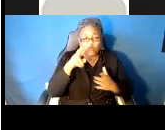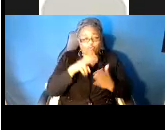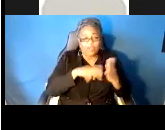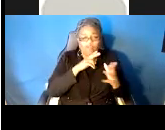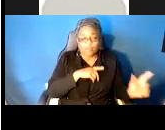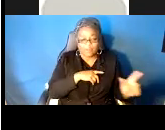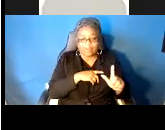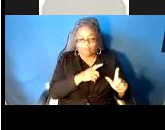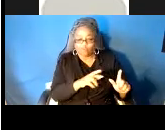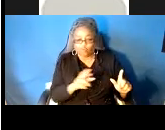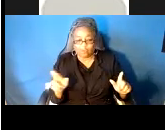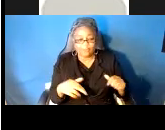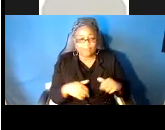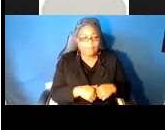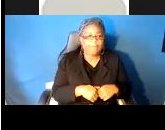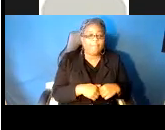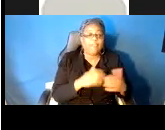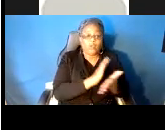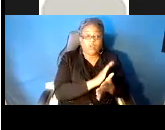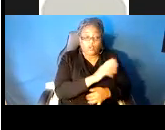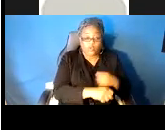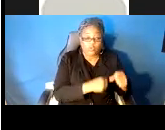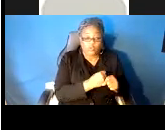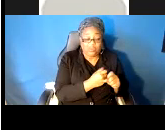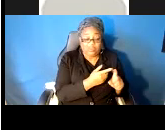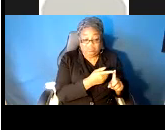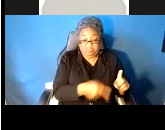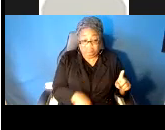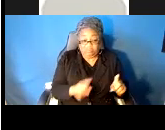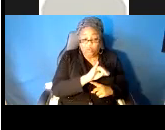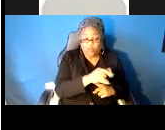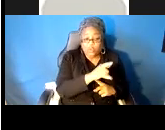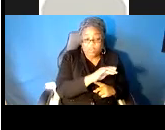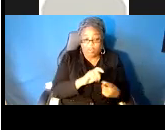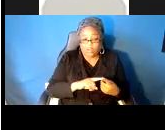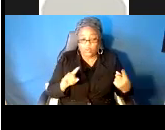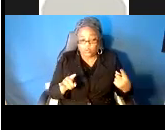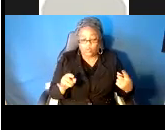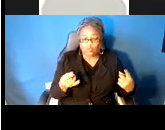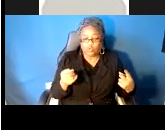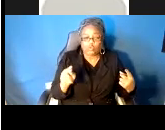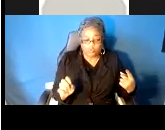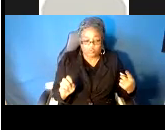MRAC's fiscal year runs from July through June and the Arts Impact for Individuals deadline